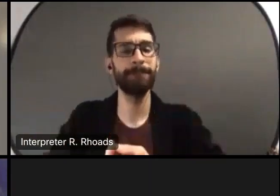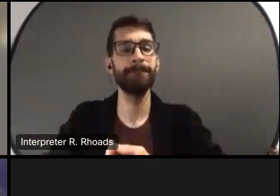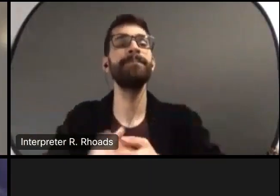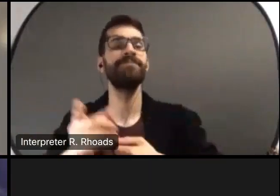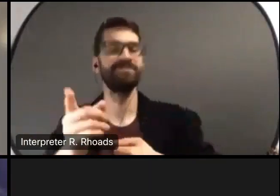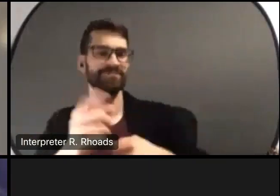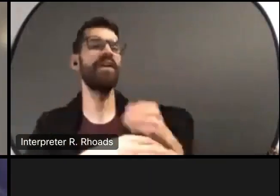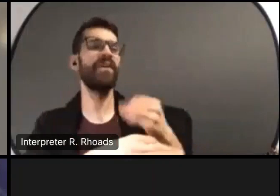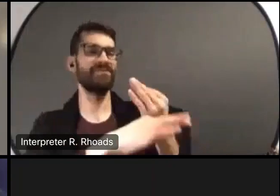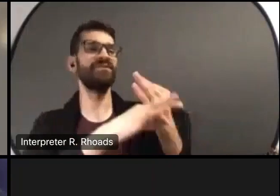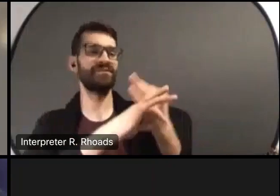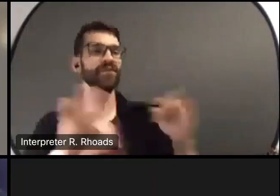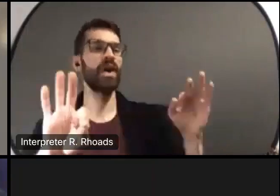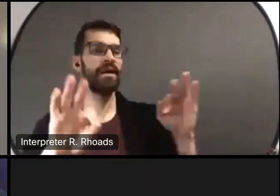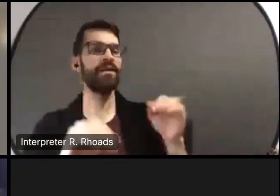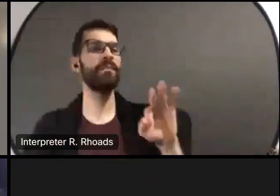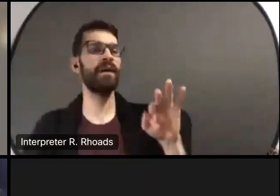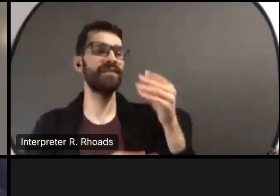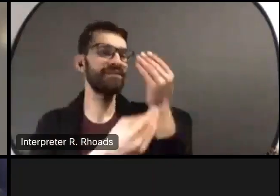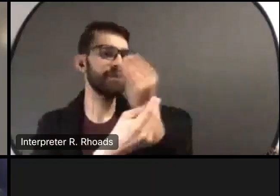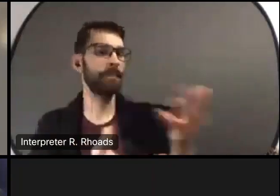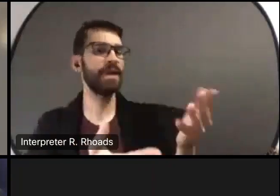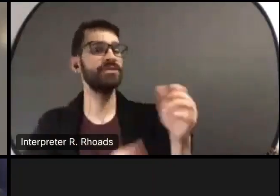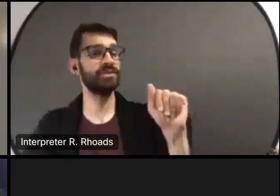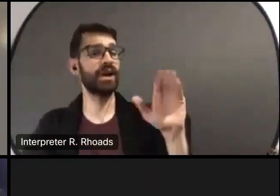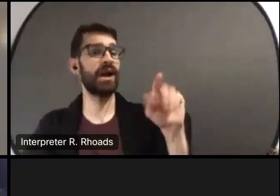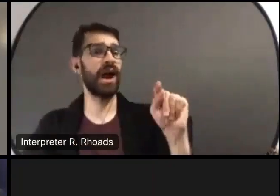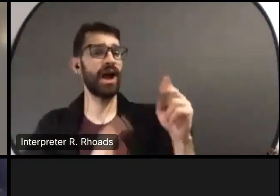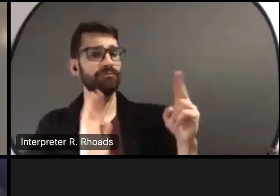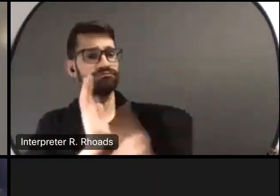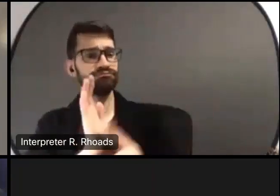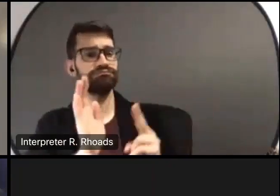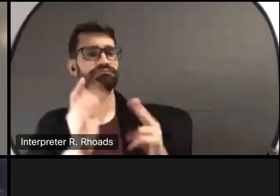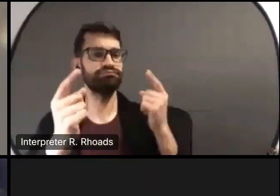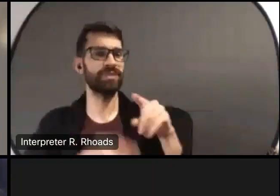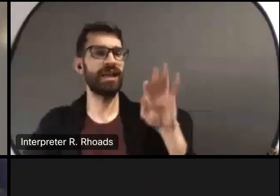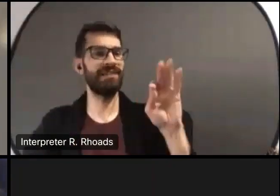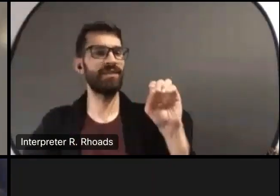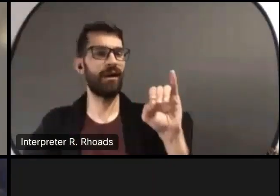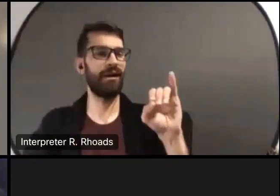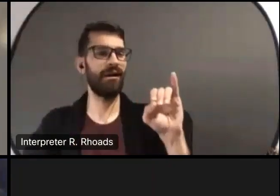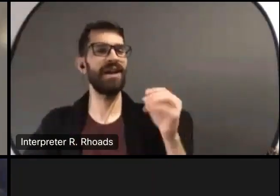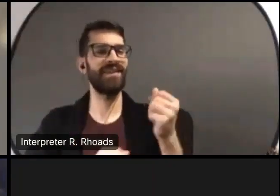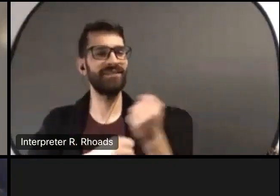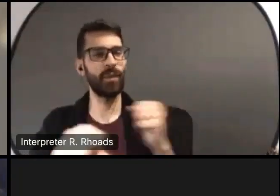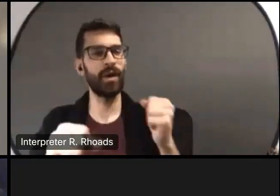Act. (Pinkney) Okay, I knew that. (Boese) Yeah, so it's it's commonly referred to as FOIA,